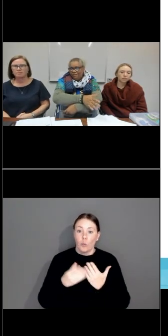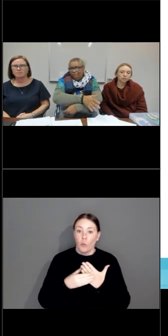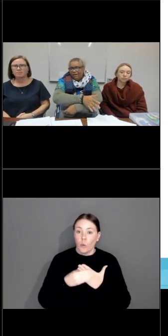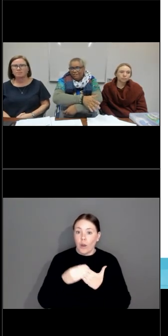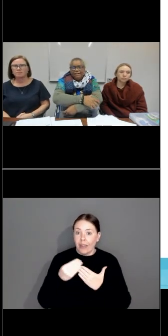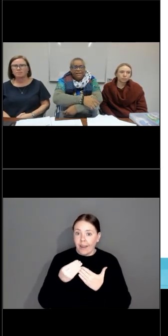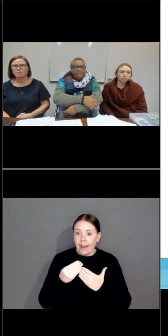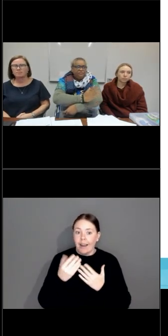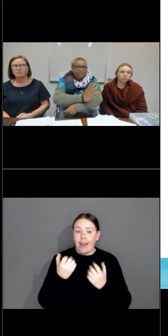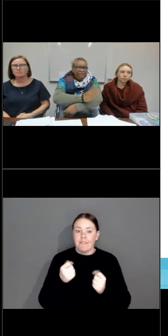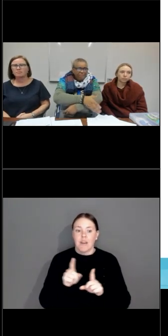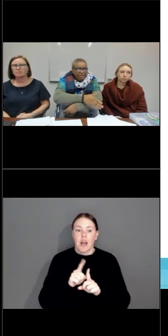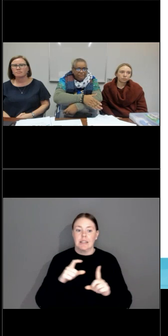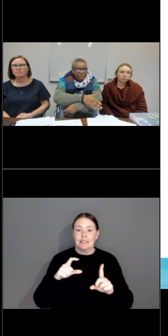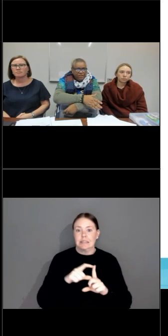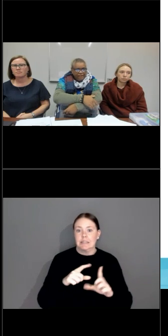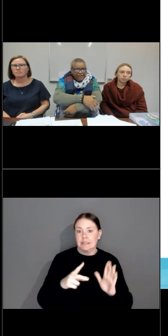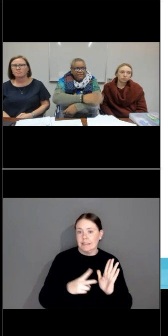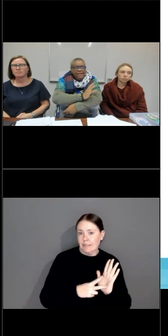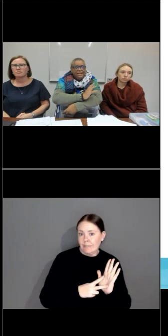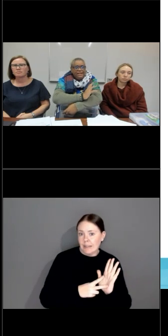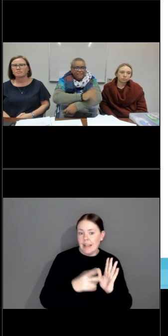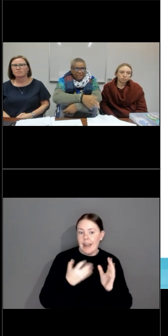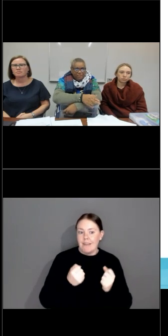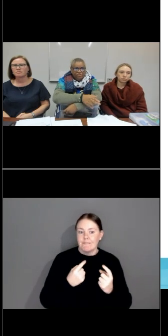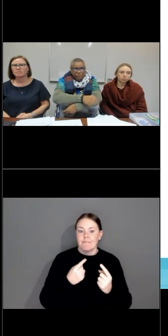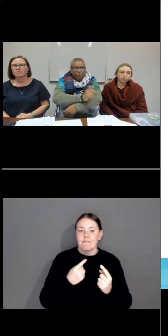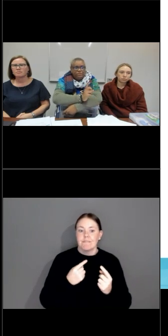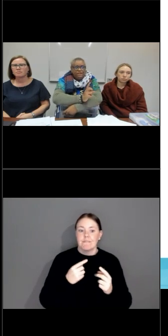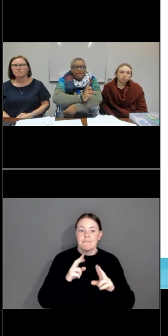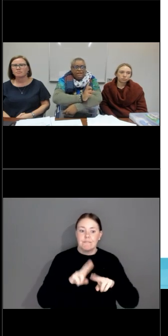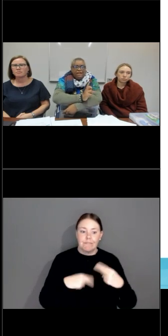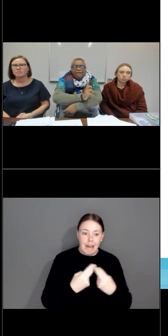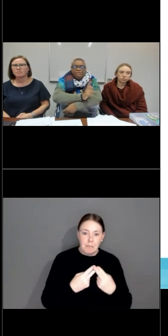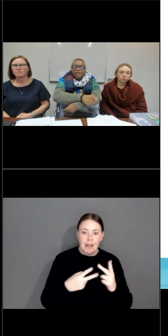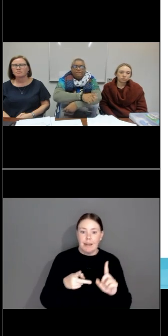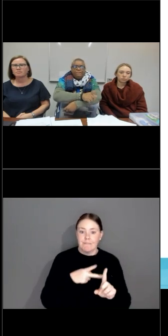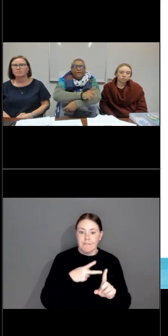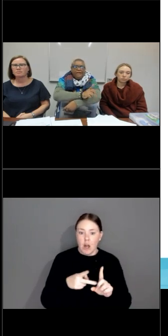violence card it has a family definition card it has conditions and orders things that might happen